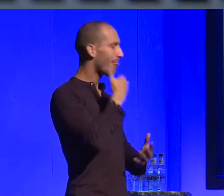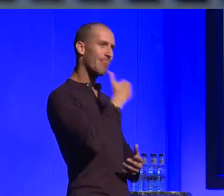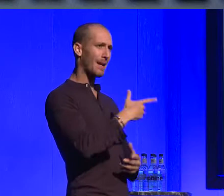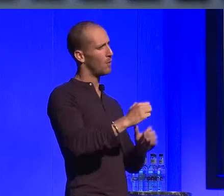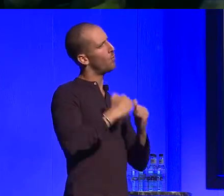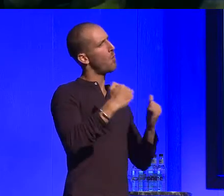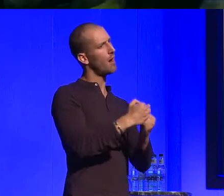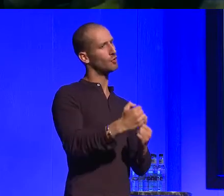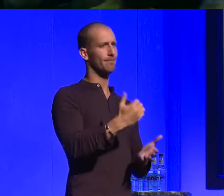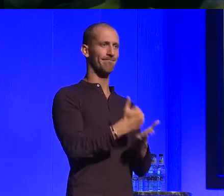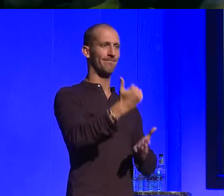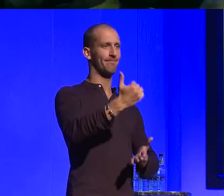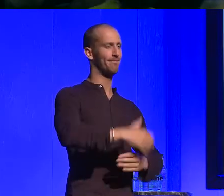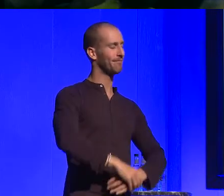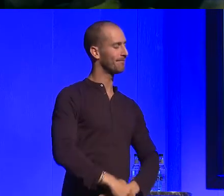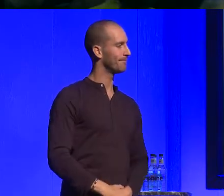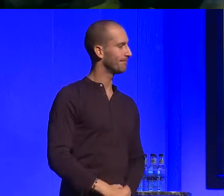Olivia Butterworth: Thanks very much, Tim.